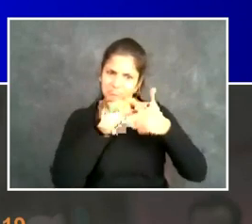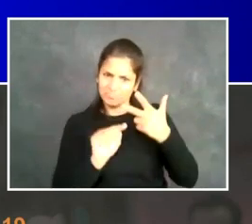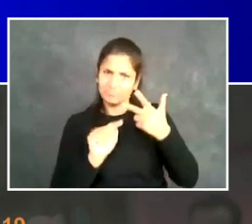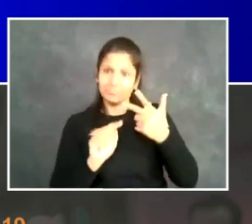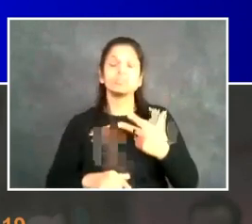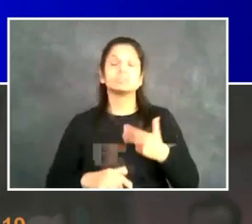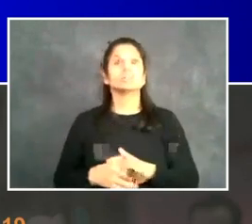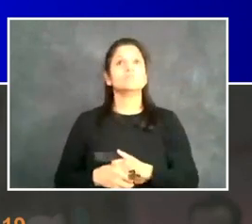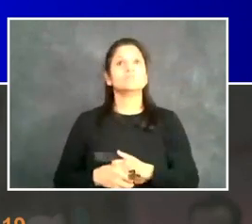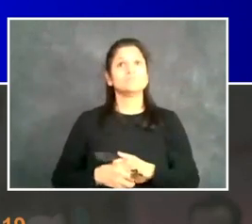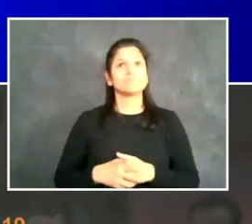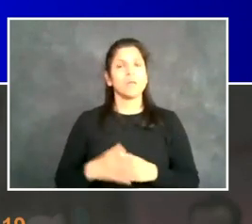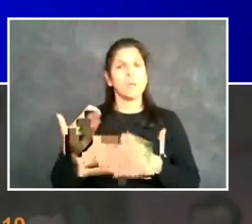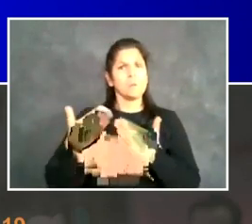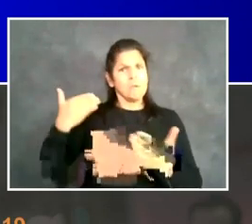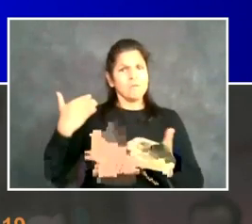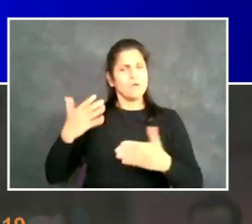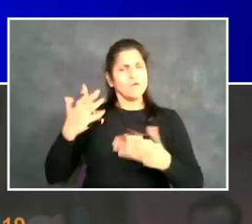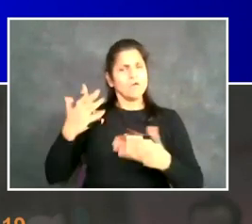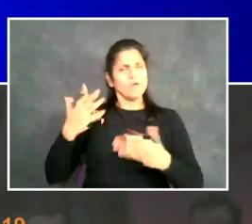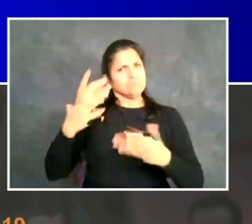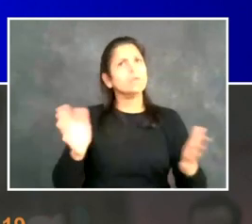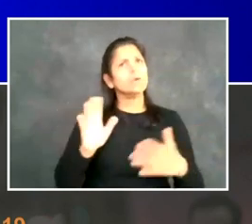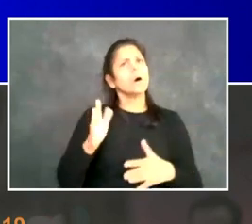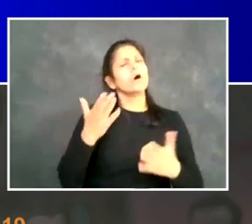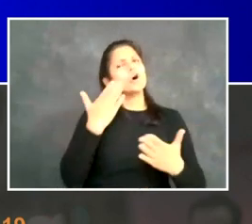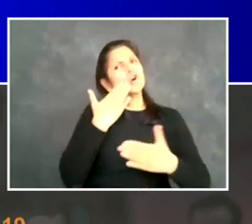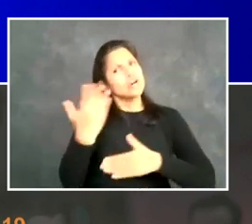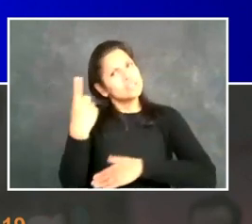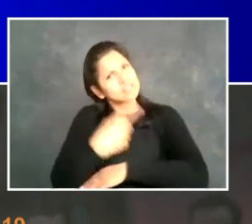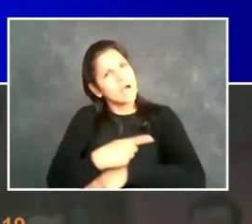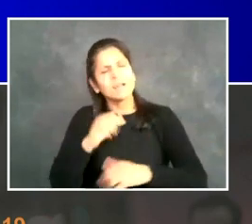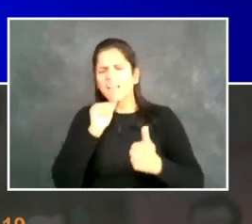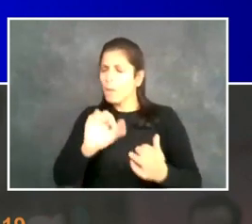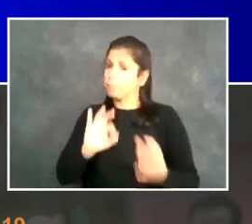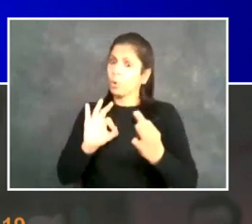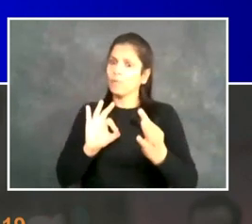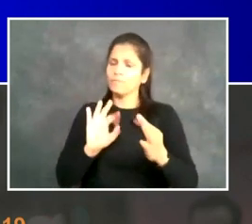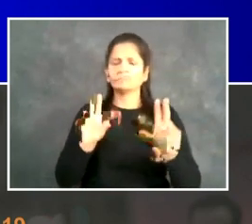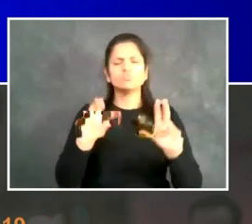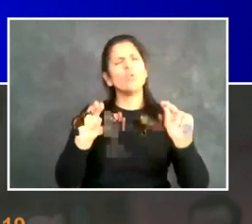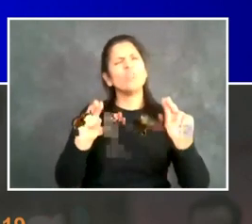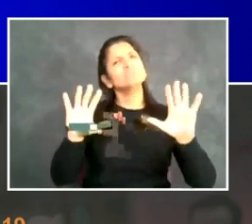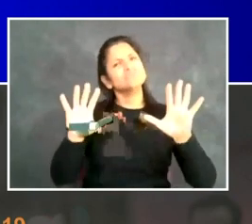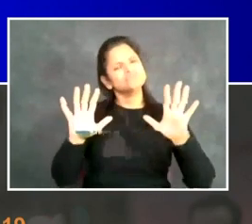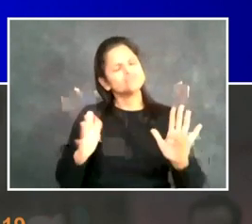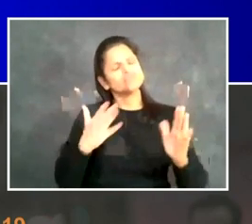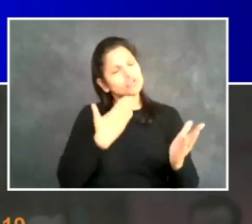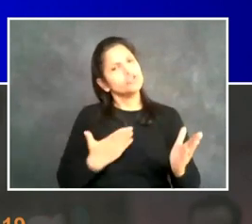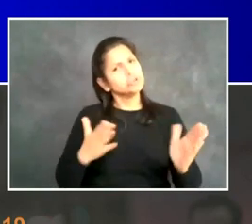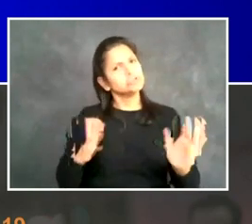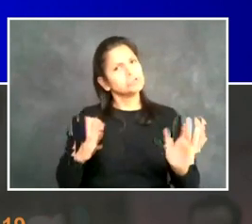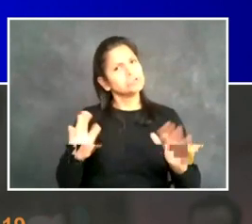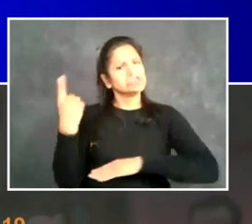SO, AS I GO INTO THEM, I CAN SAY WE'VE HAD A GOOD DAY, NOT A PERFECT DAY, BUT A GOOD DAY.